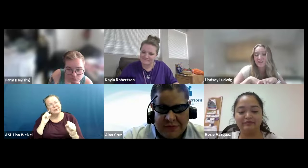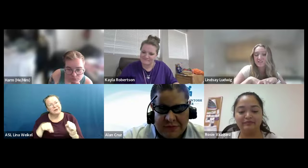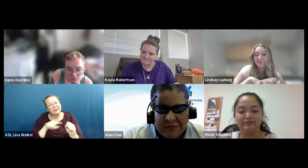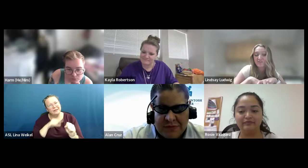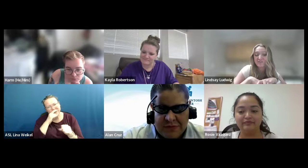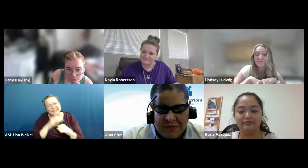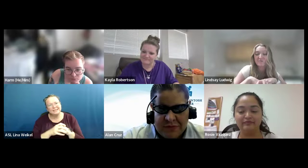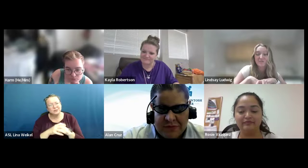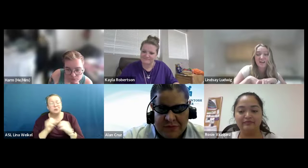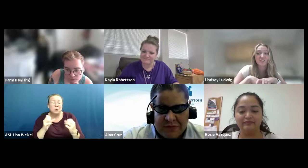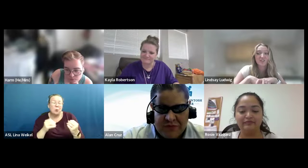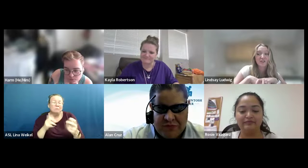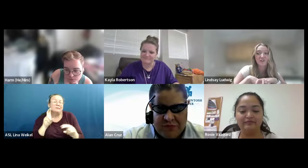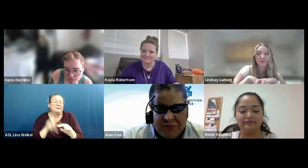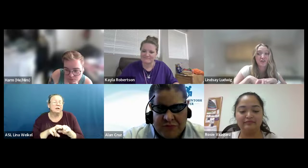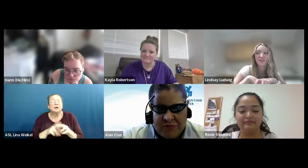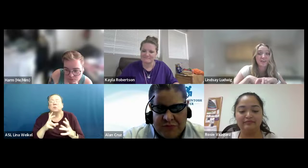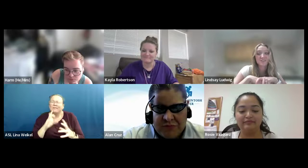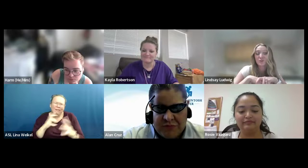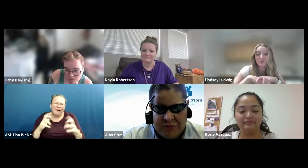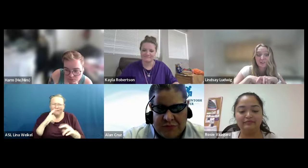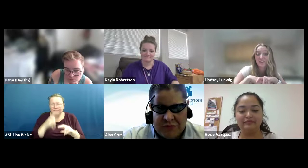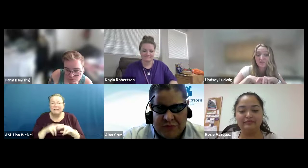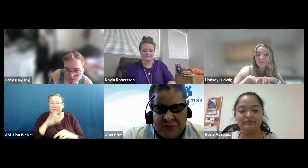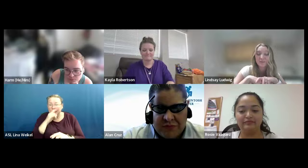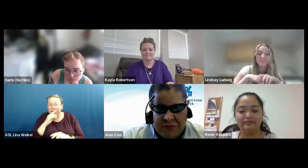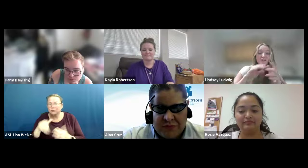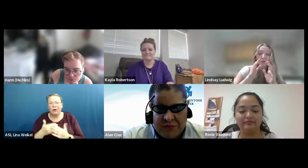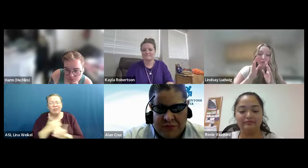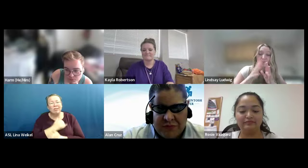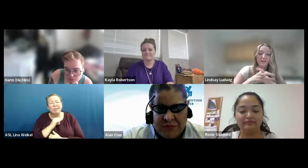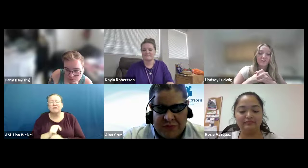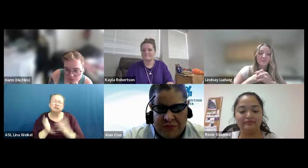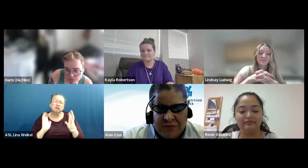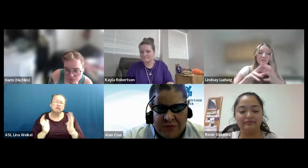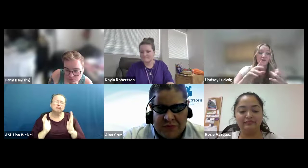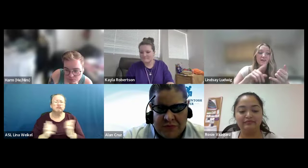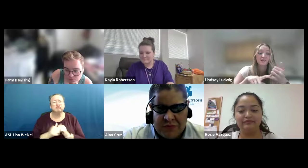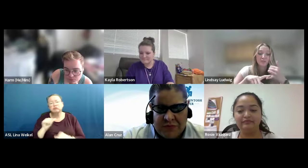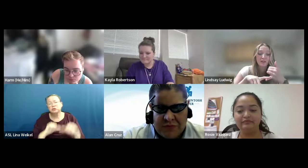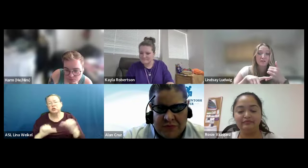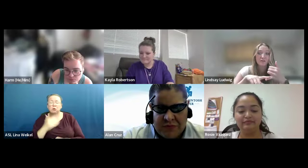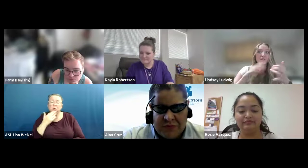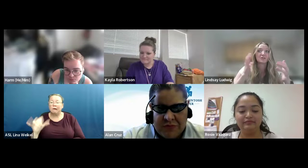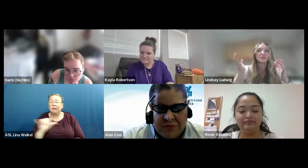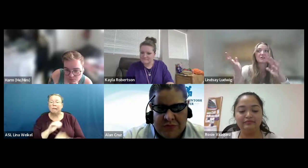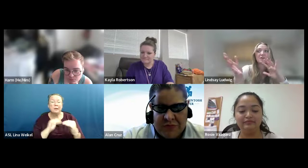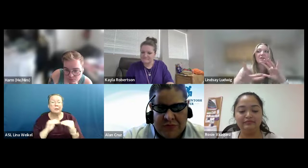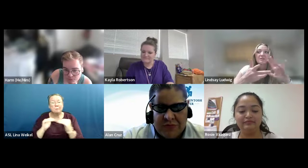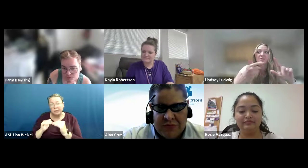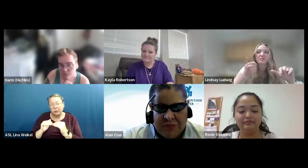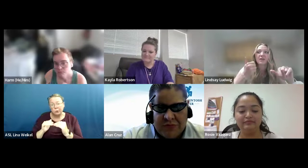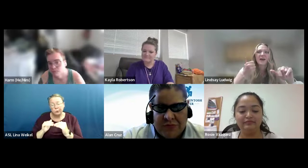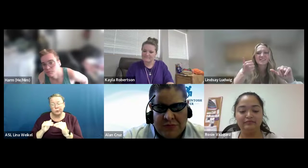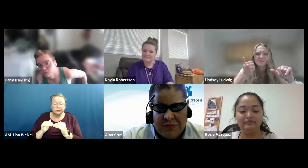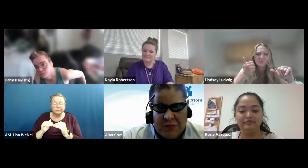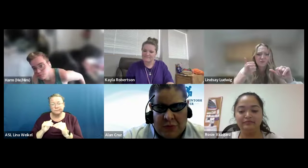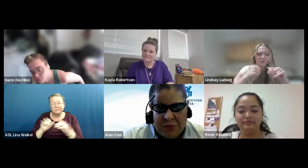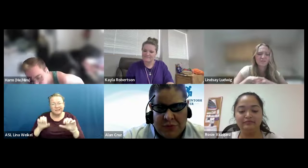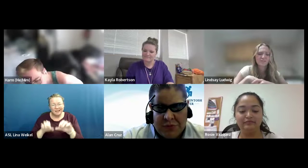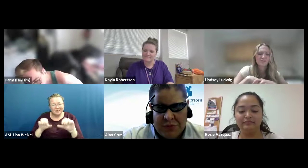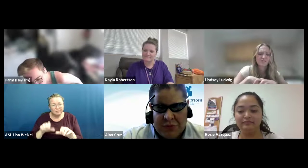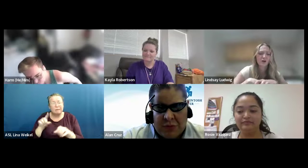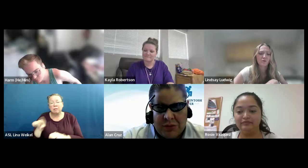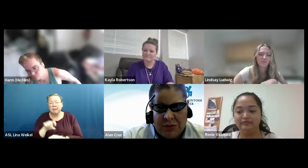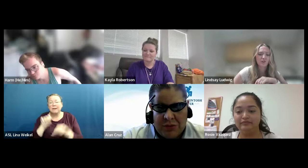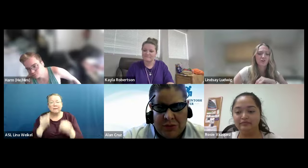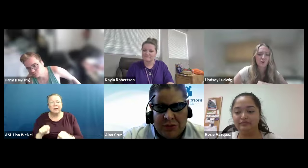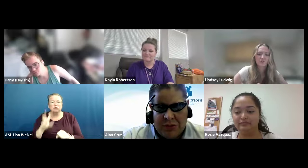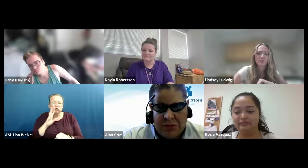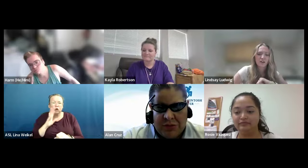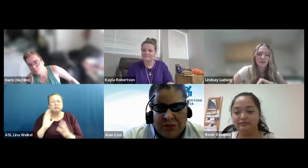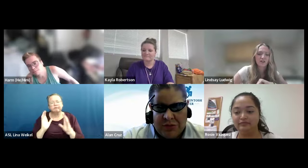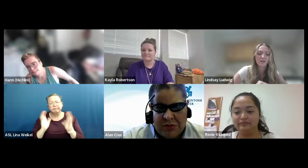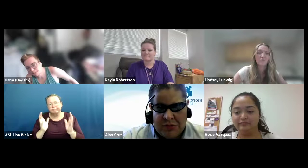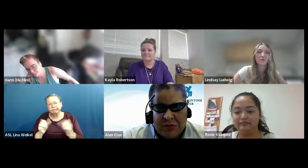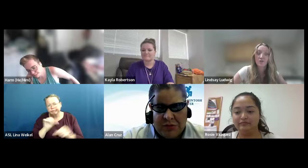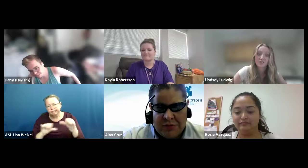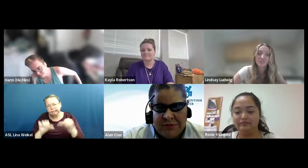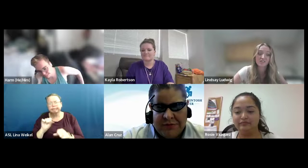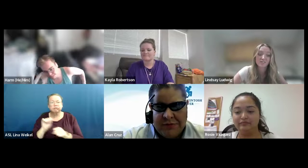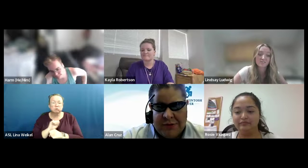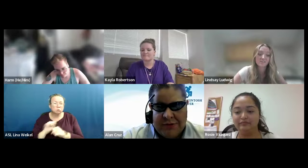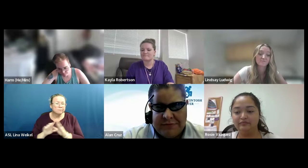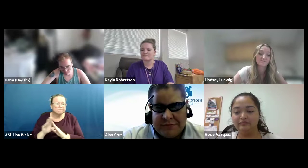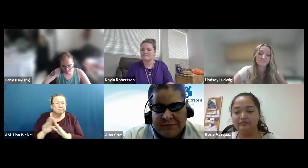Lindsay Ludwig: so that one was actually a lot of fun. The kids all really loved it, being able to talk with one another. So it's a good like peer activity where they're able to talk with each other and work on this conversation skills.